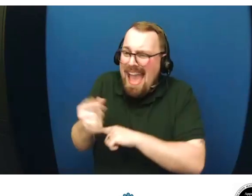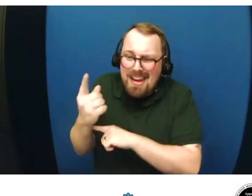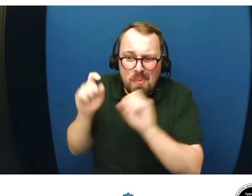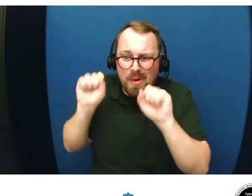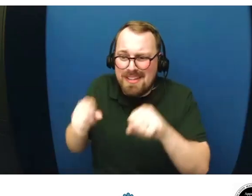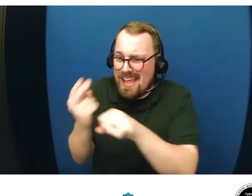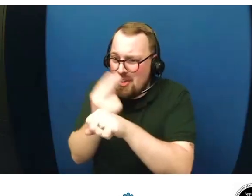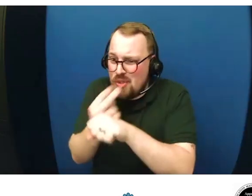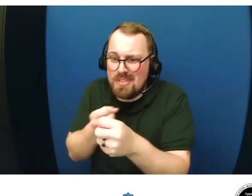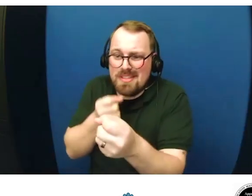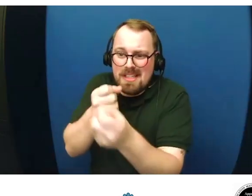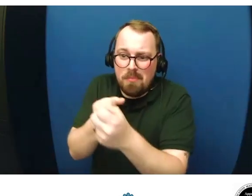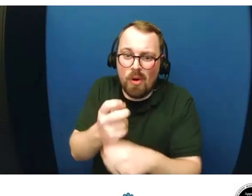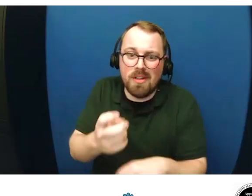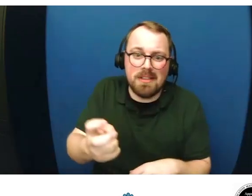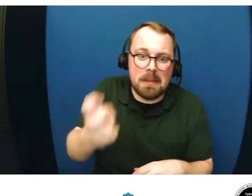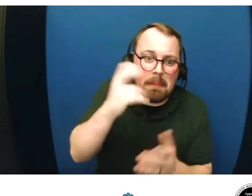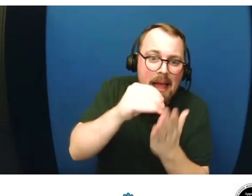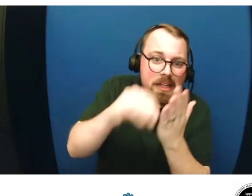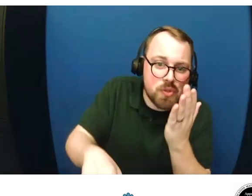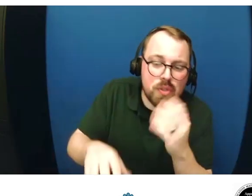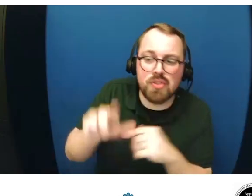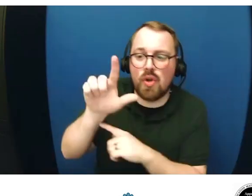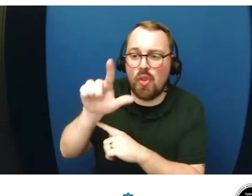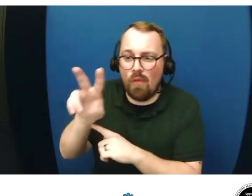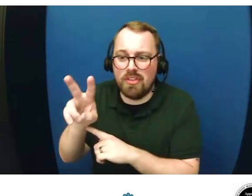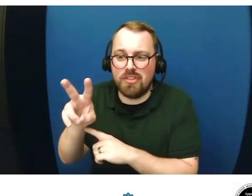support their students who are blind or have low vision. And even if it's not mandated,